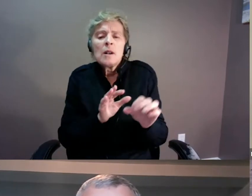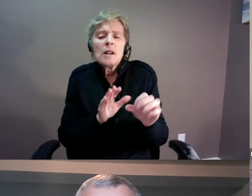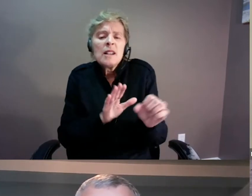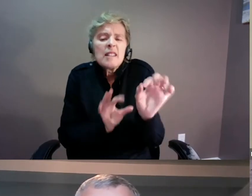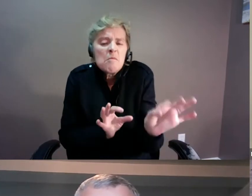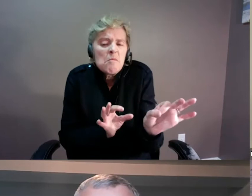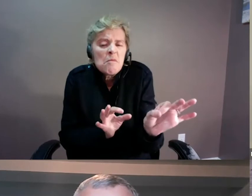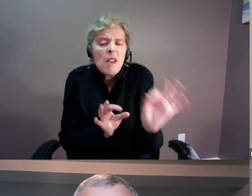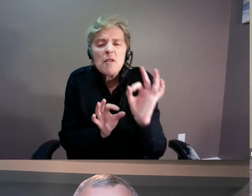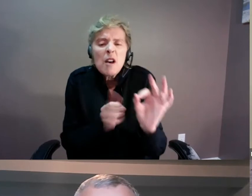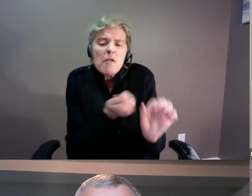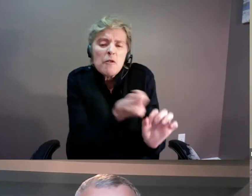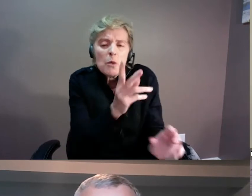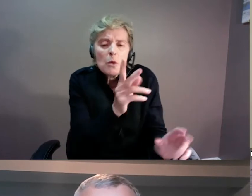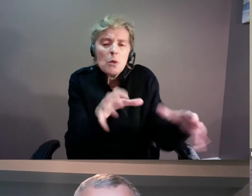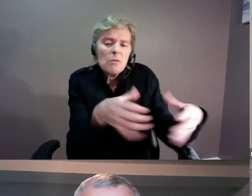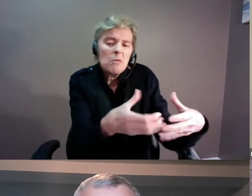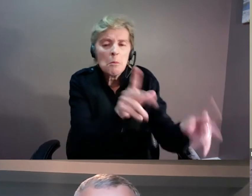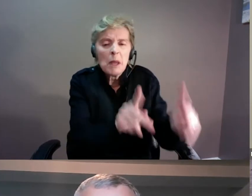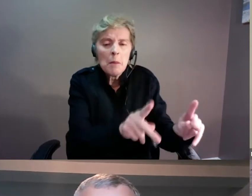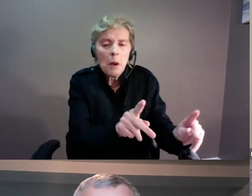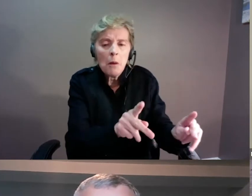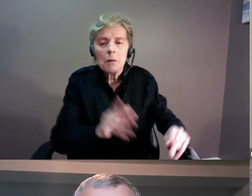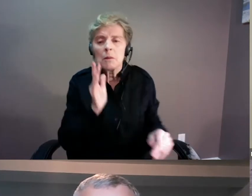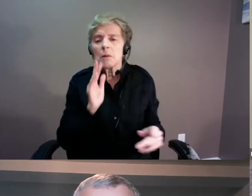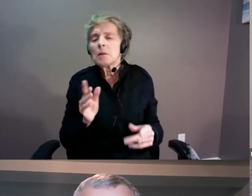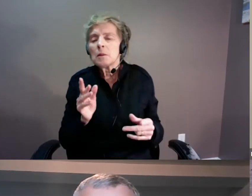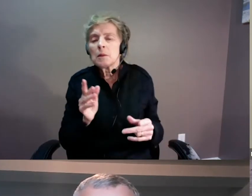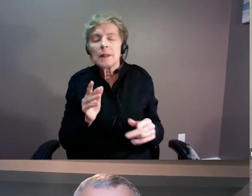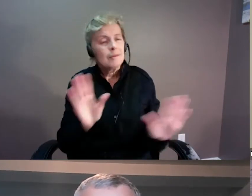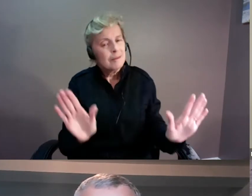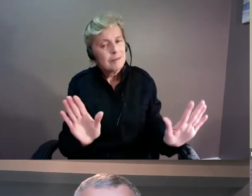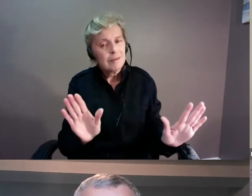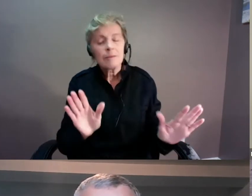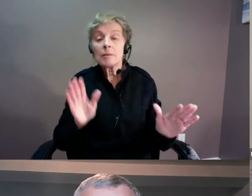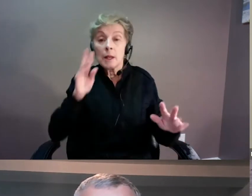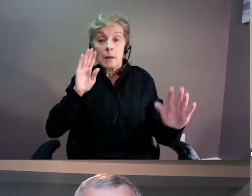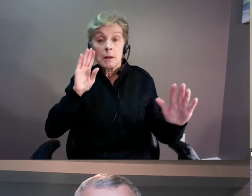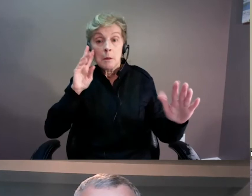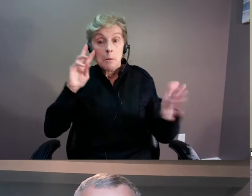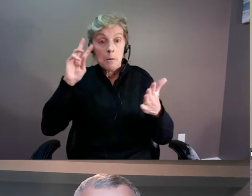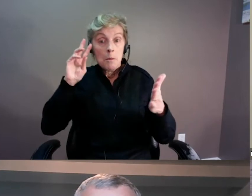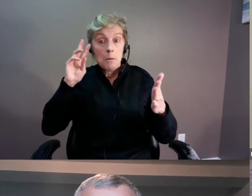the end. And I think the whole purpose of the campaign on disability inclusion is bringing